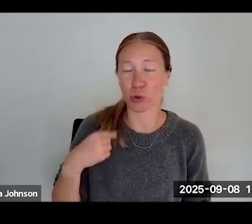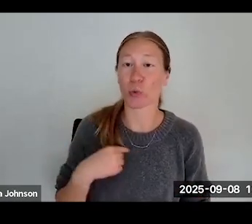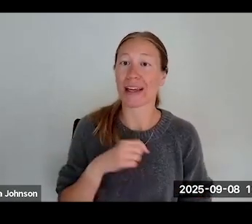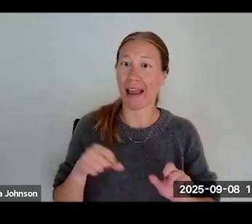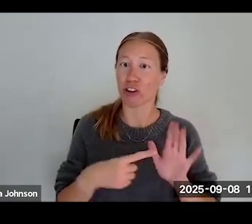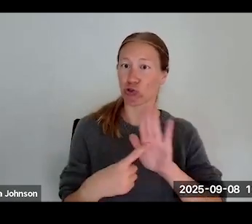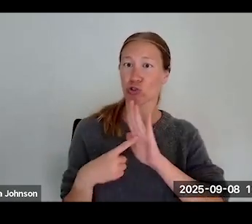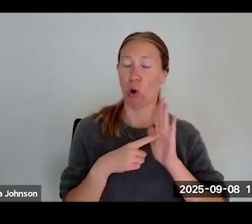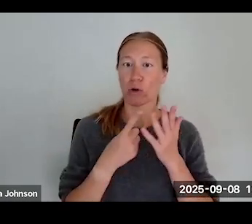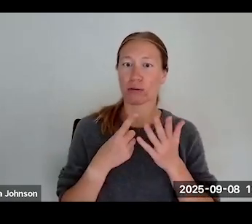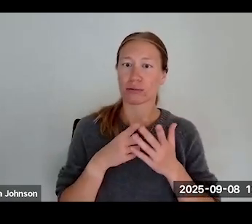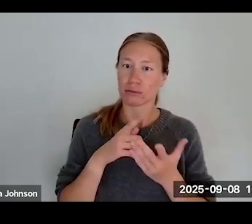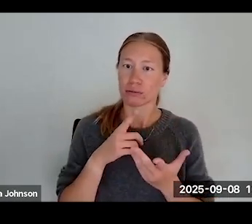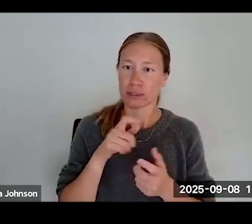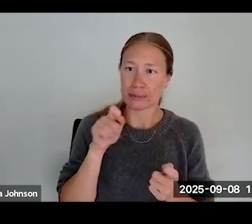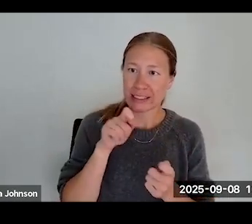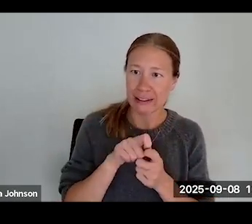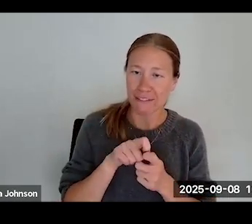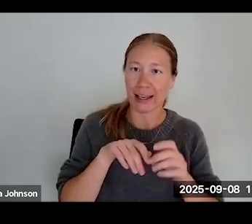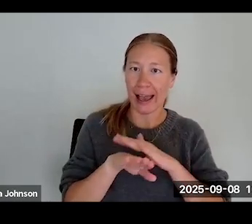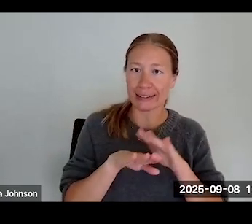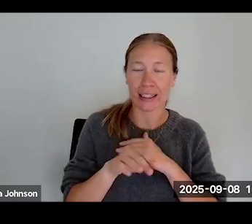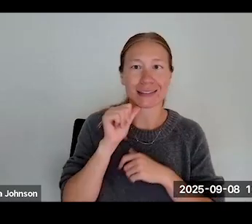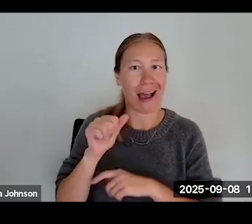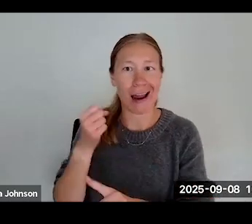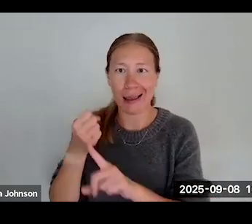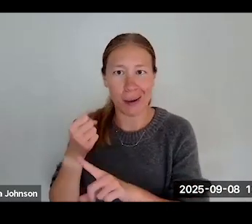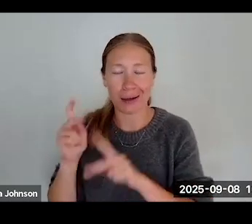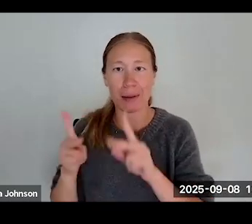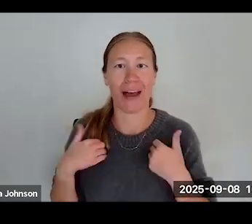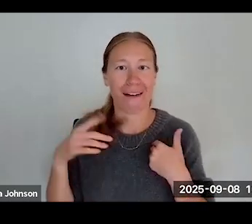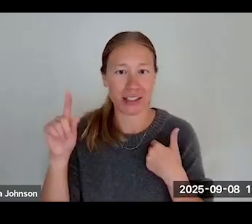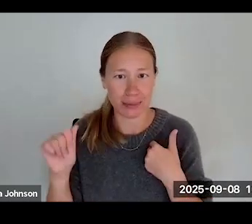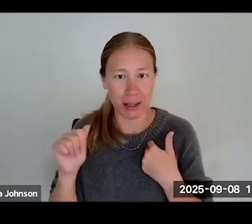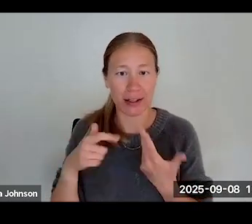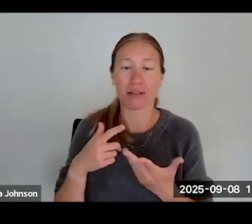do not significantly impact people with disabilities. This section references text that has been used